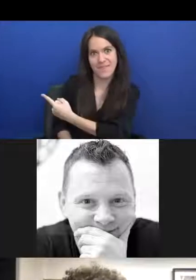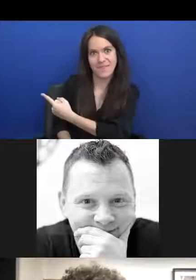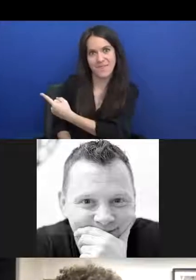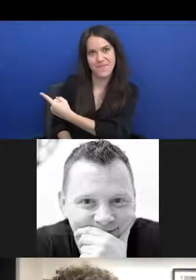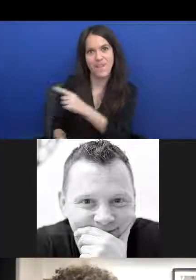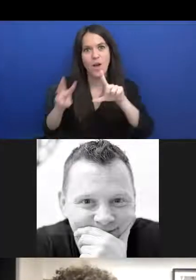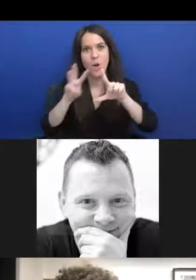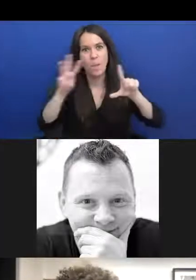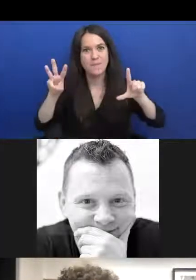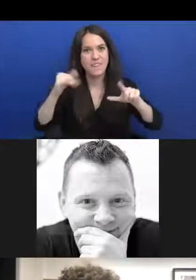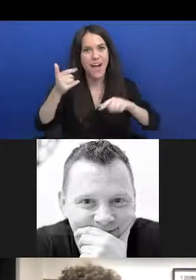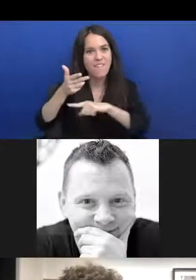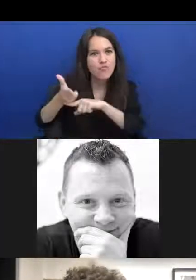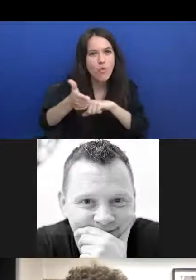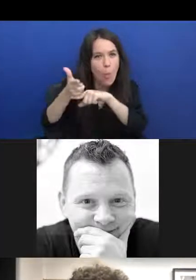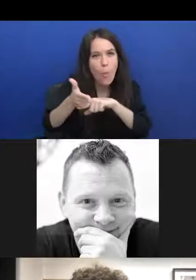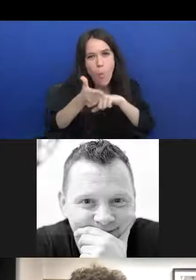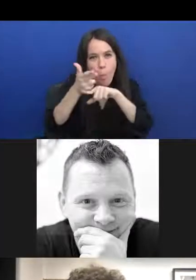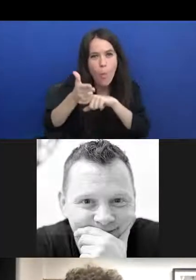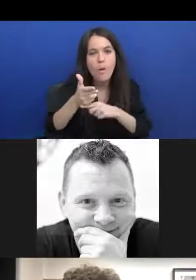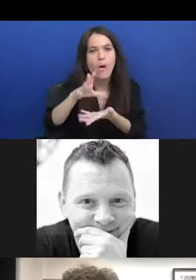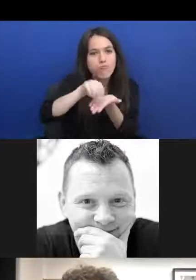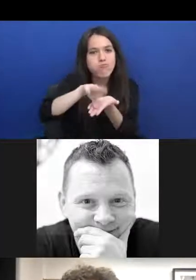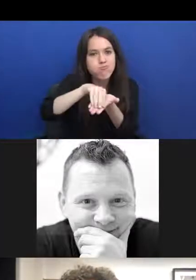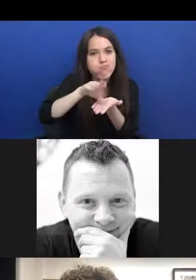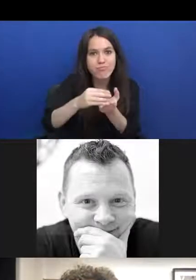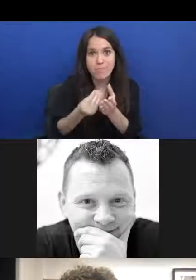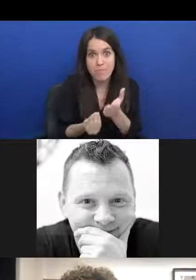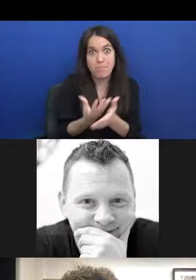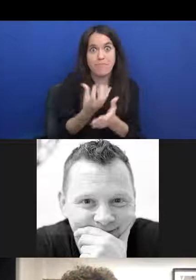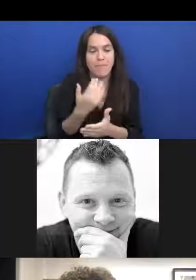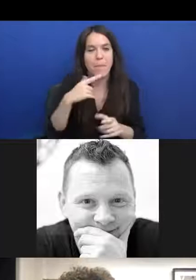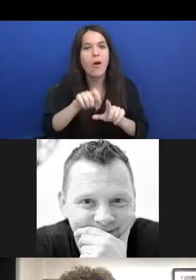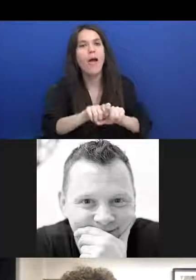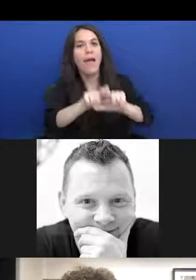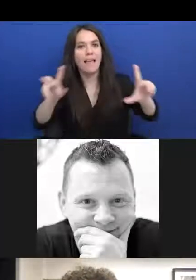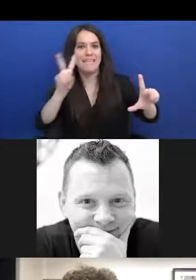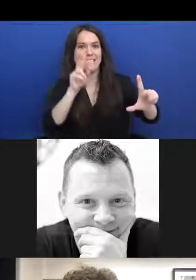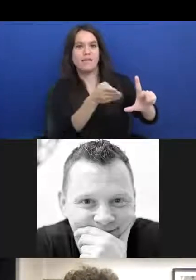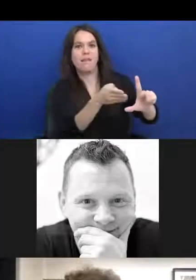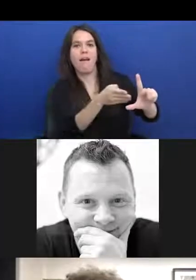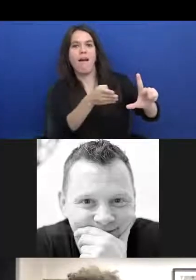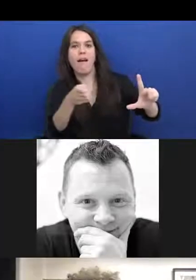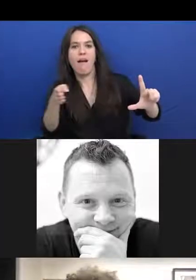previous linguists have made so people can access them and also an online dictionary